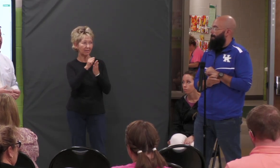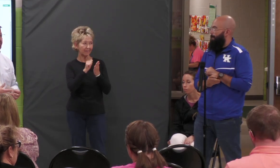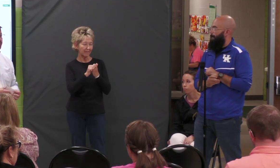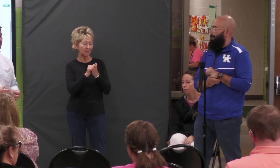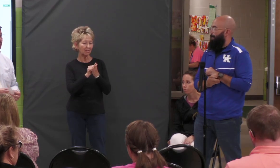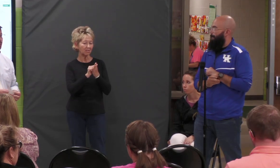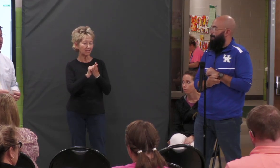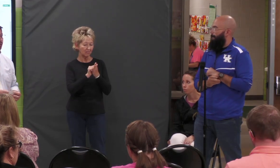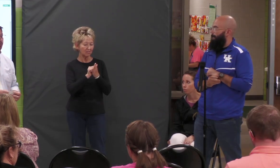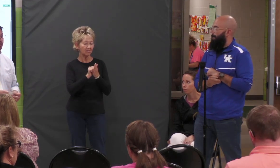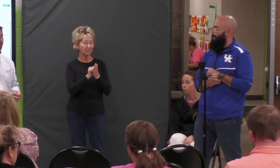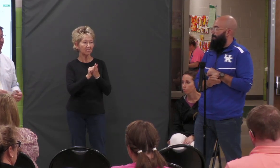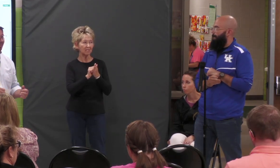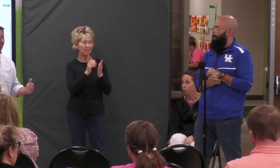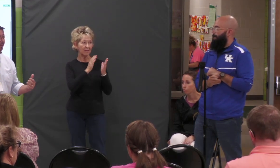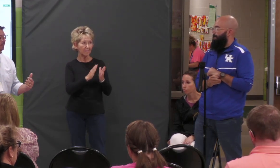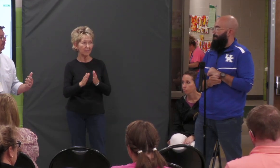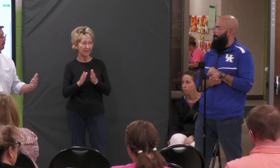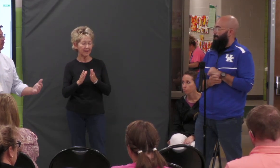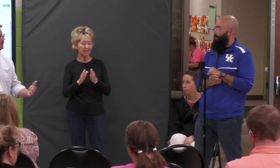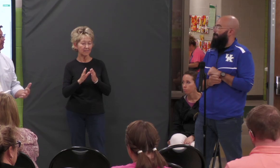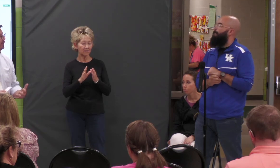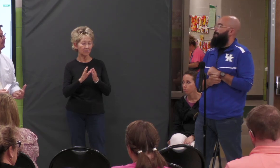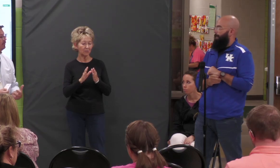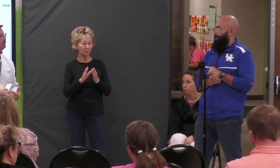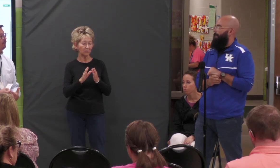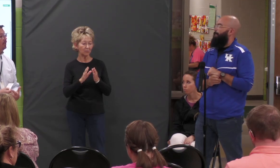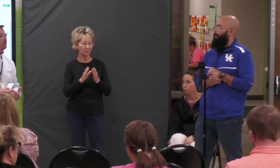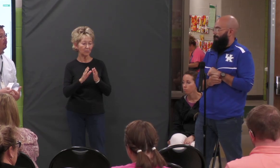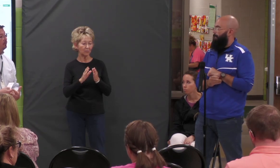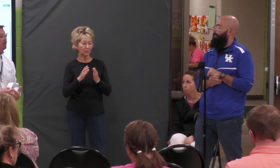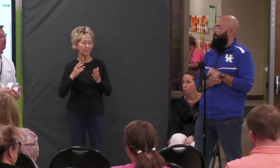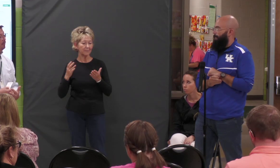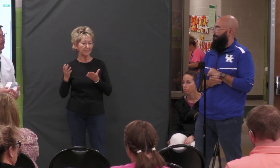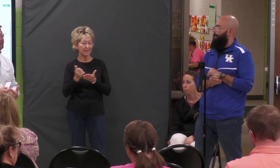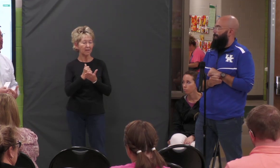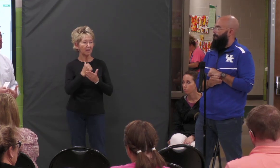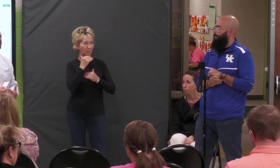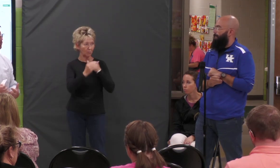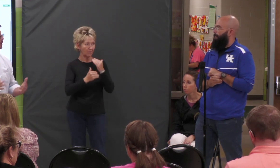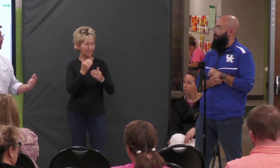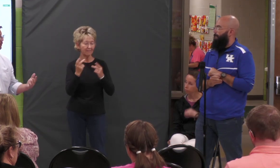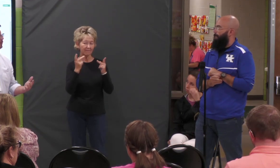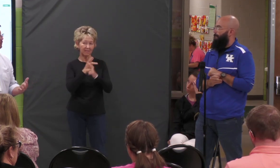plan is to uh get together some processes and figure out um what would be the most